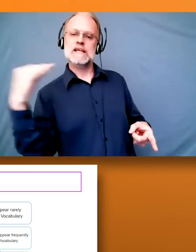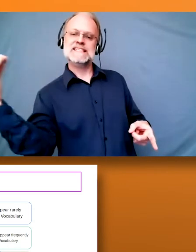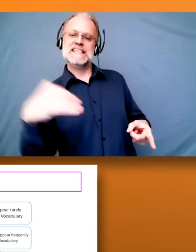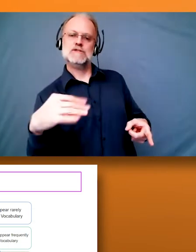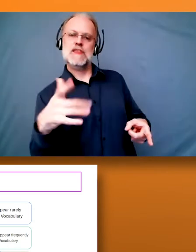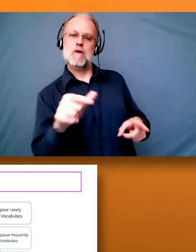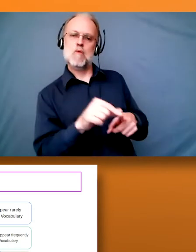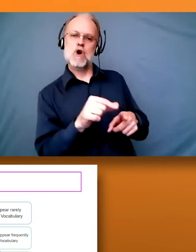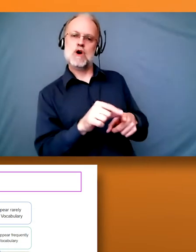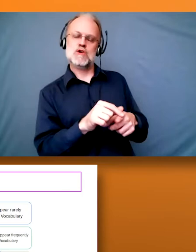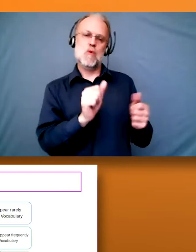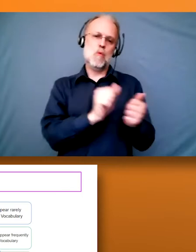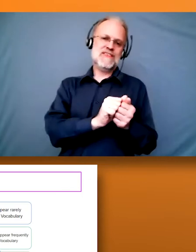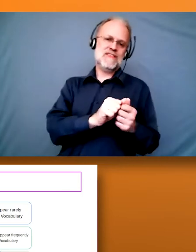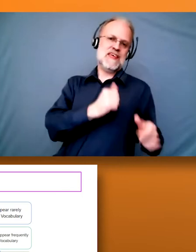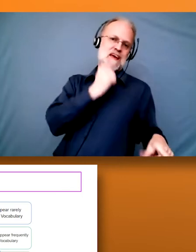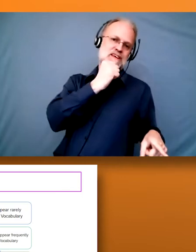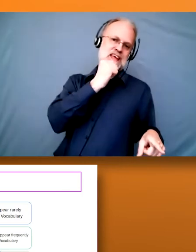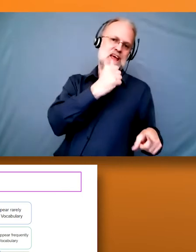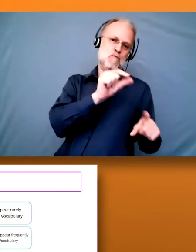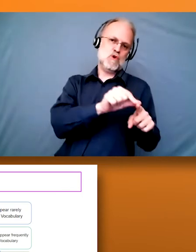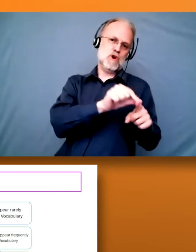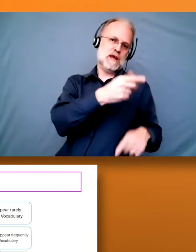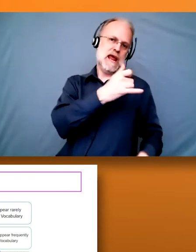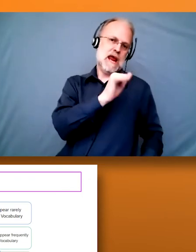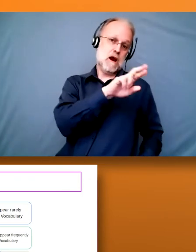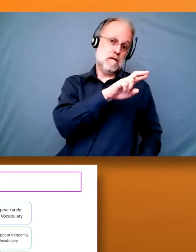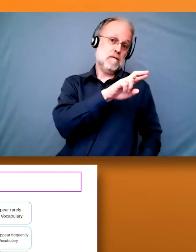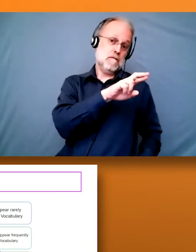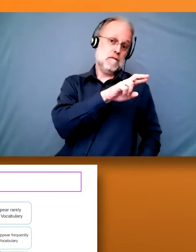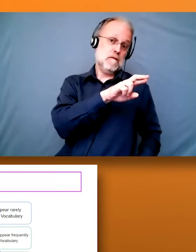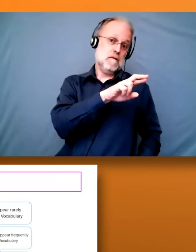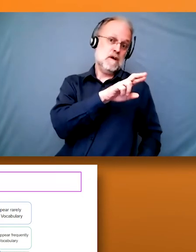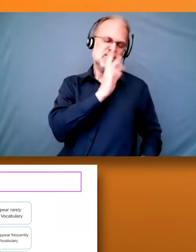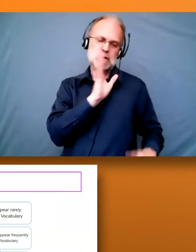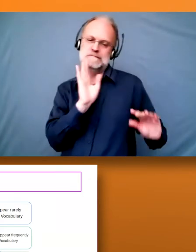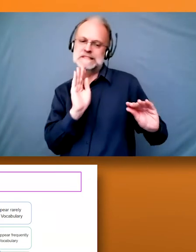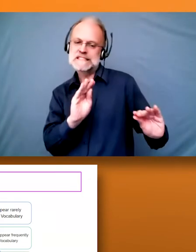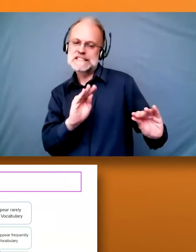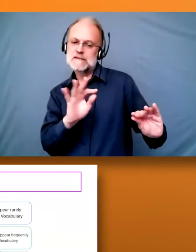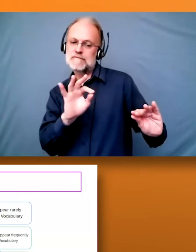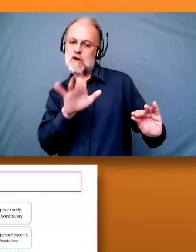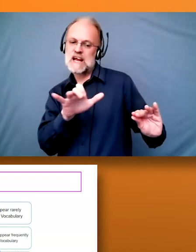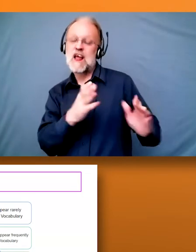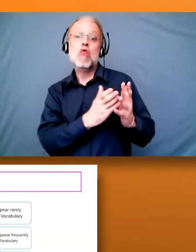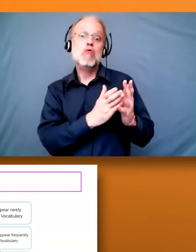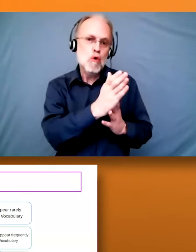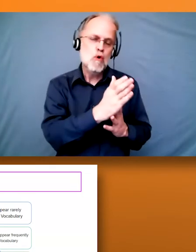So we can attach those things and hopefully take advantage of both of them as we're trying to teach them furry.